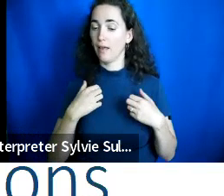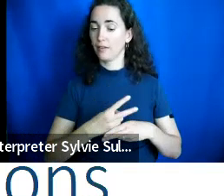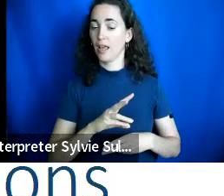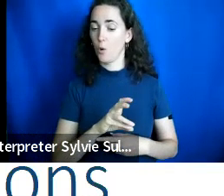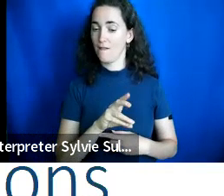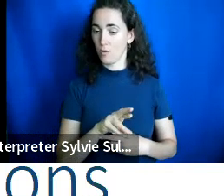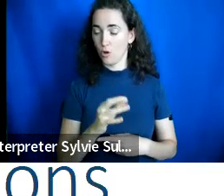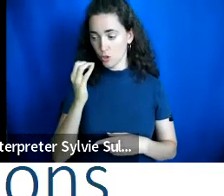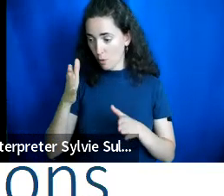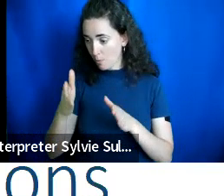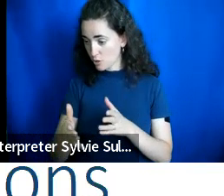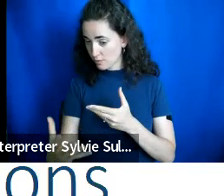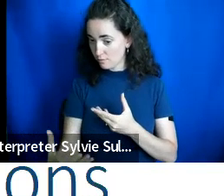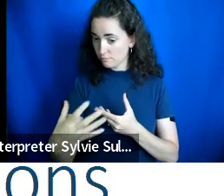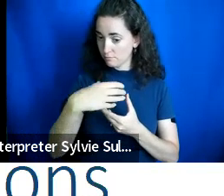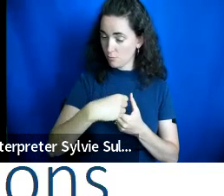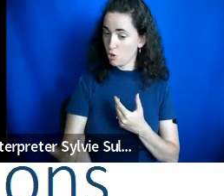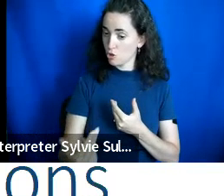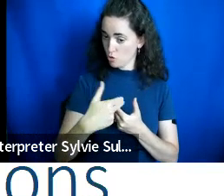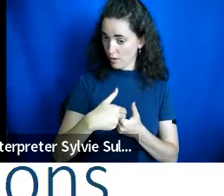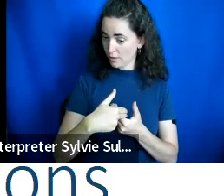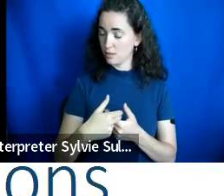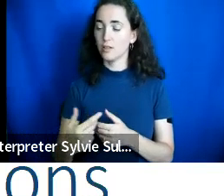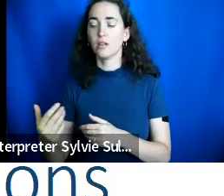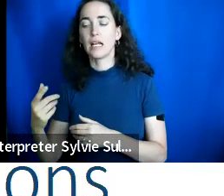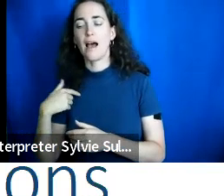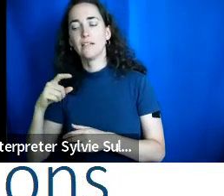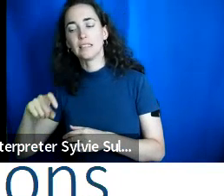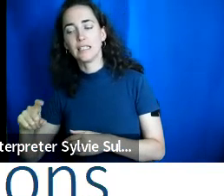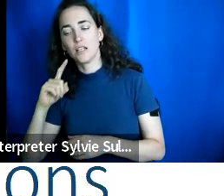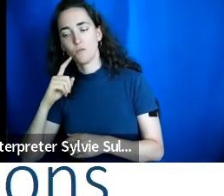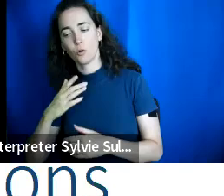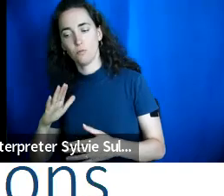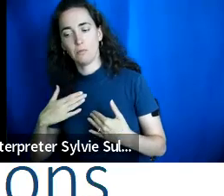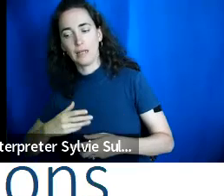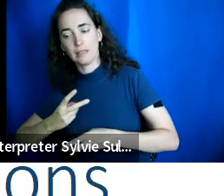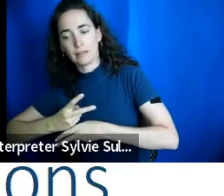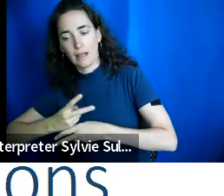If that person has long term personal care service needs, they can also access.